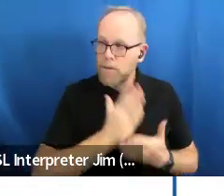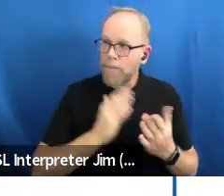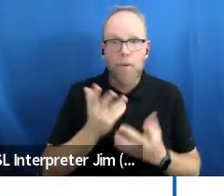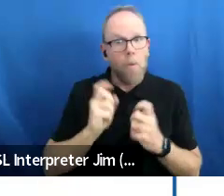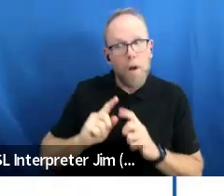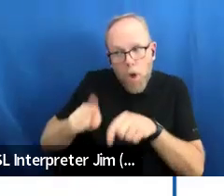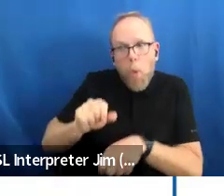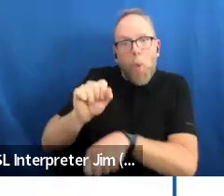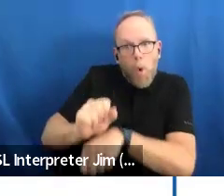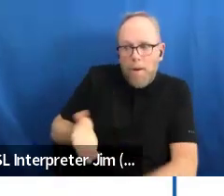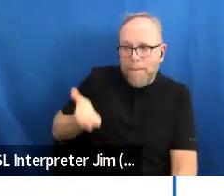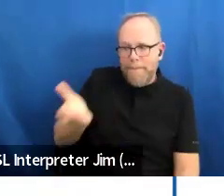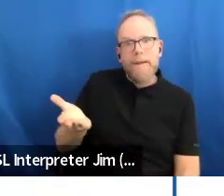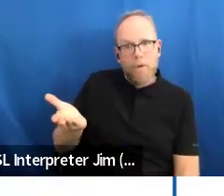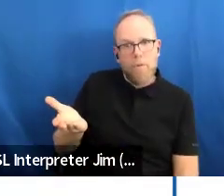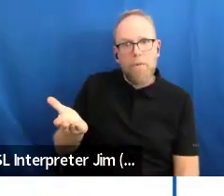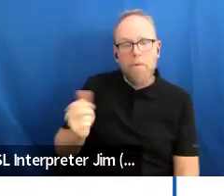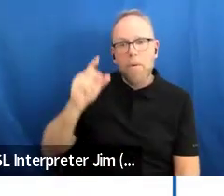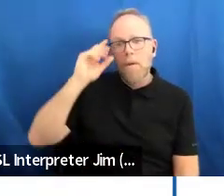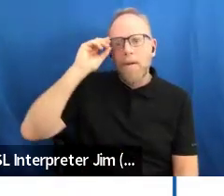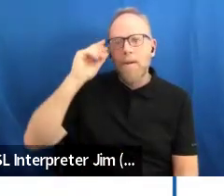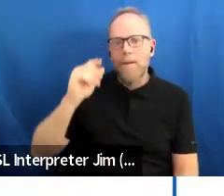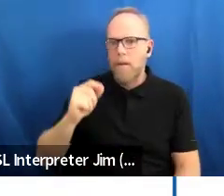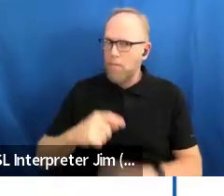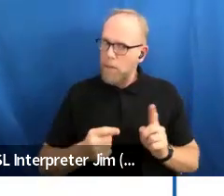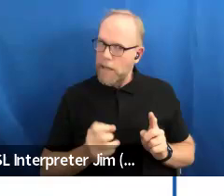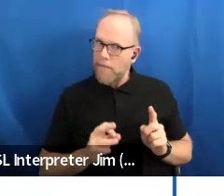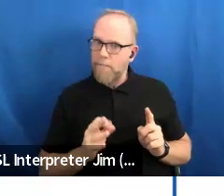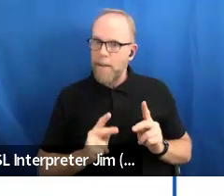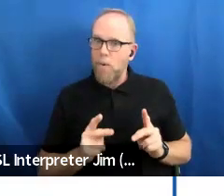And -- but if they do want to work from home or do need to work from home because of a